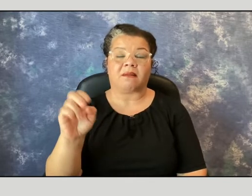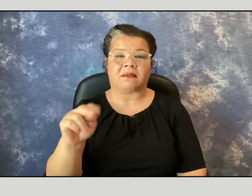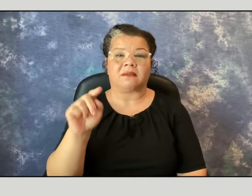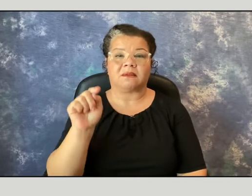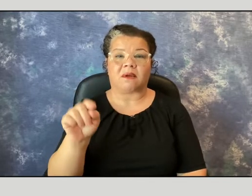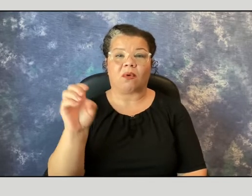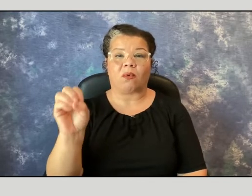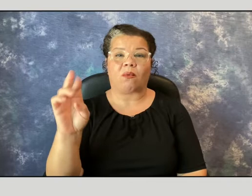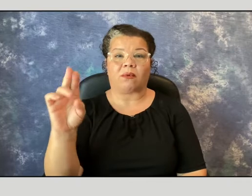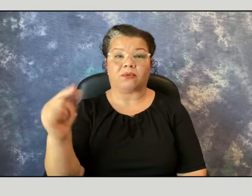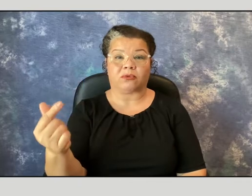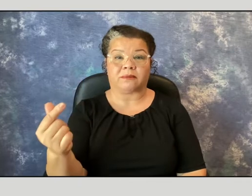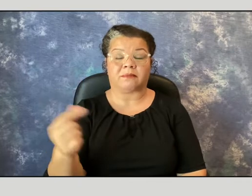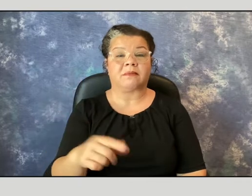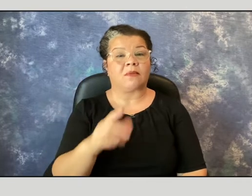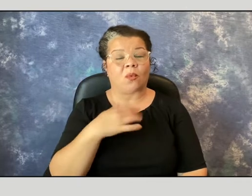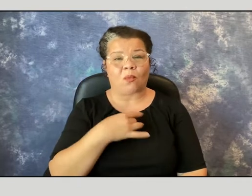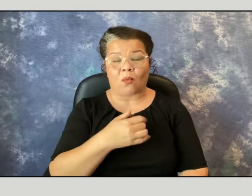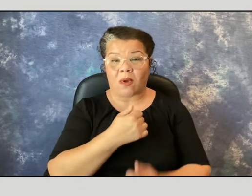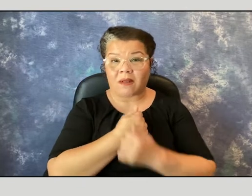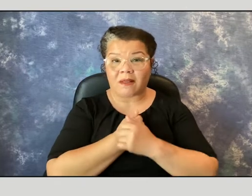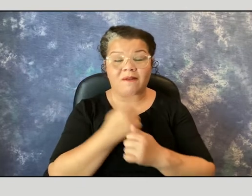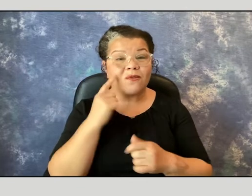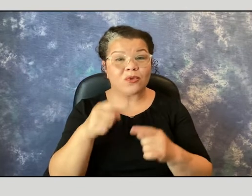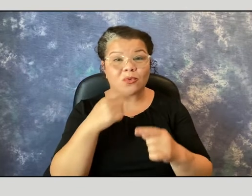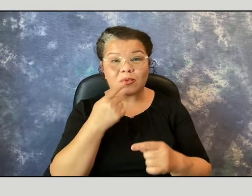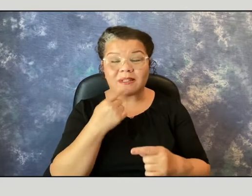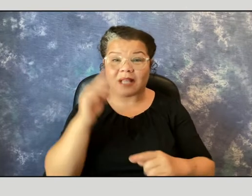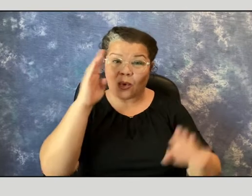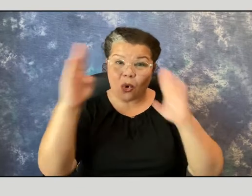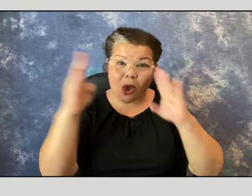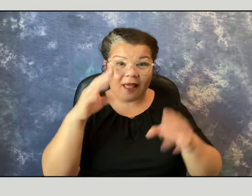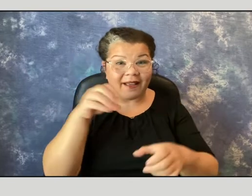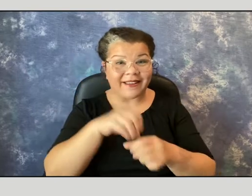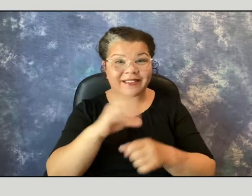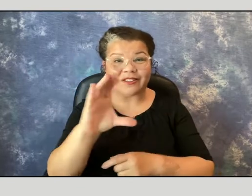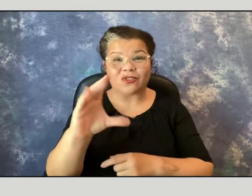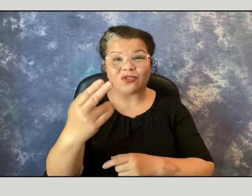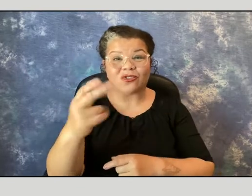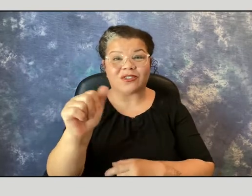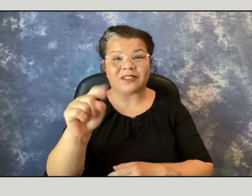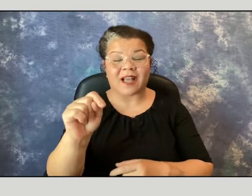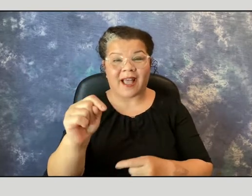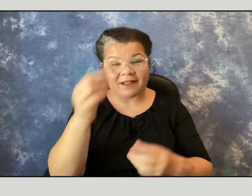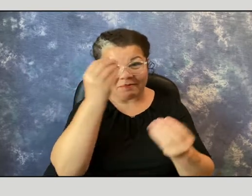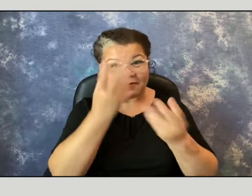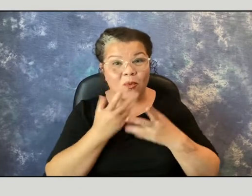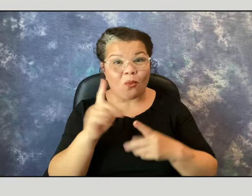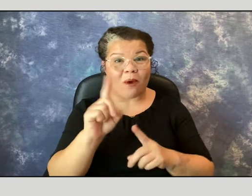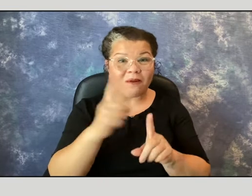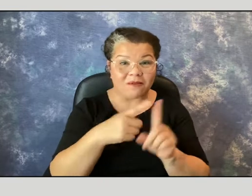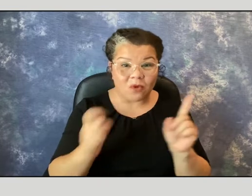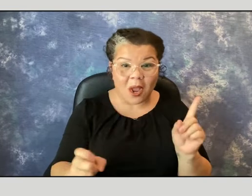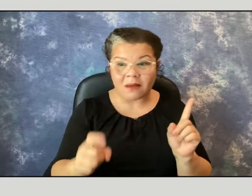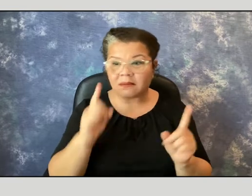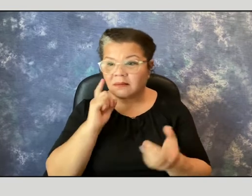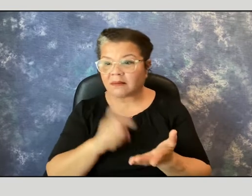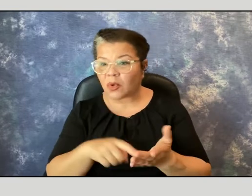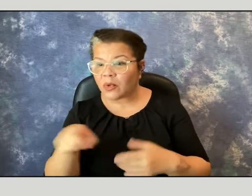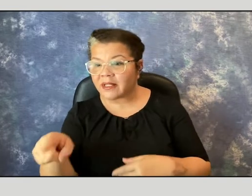We would love for you to say hola in the chat and to share where you're watching from. I see this chat is just streaming, streaming, streaming